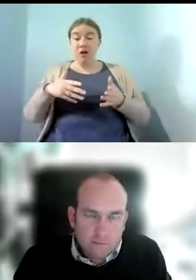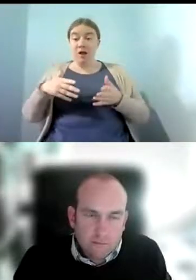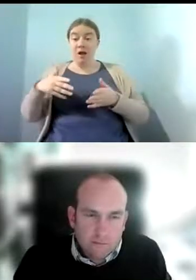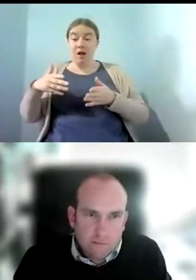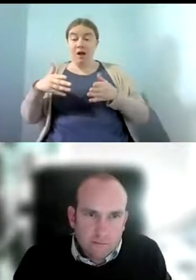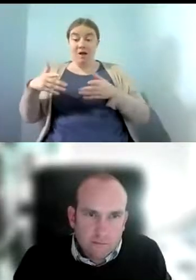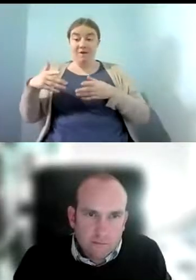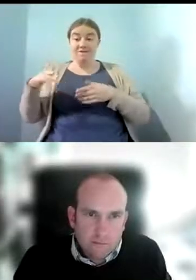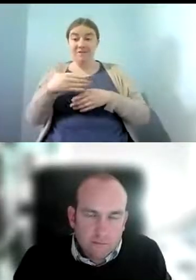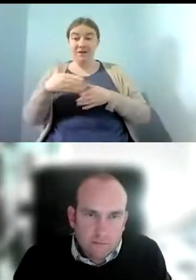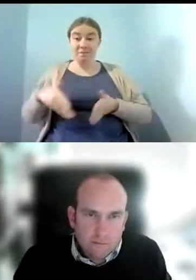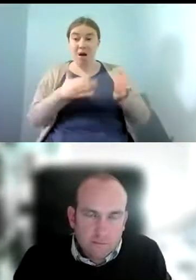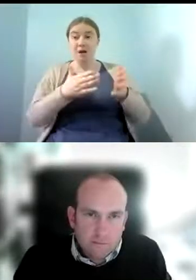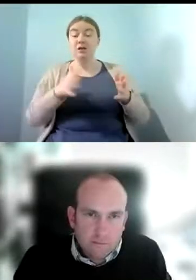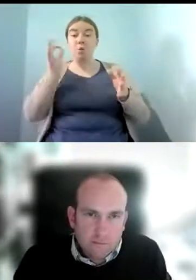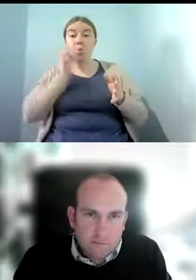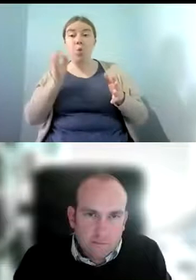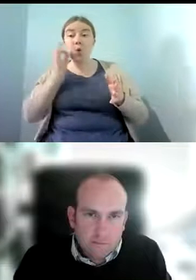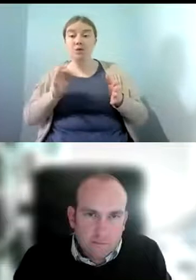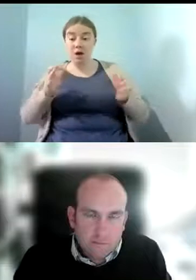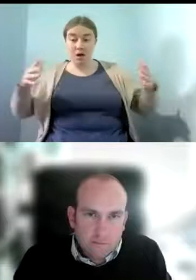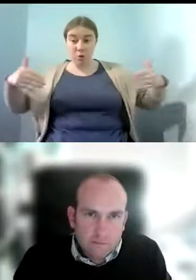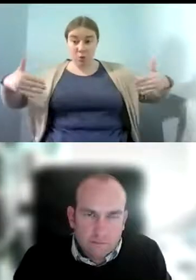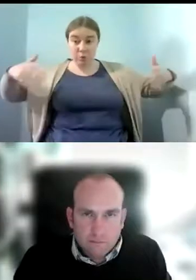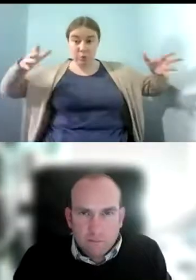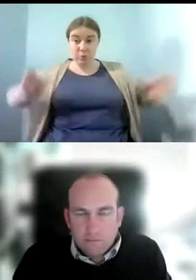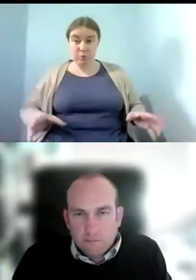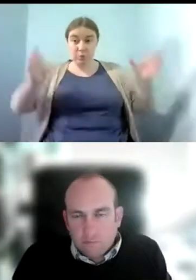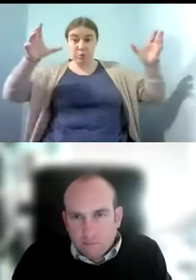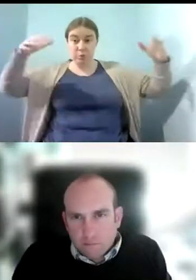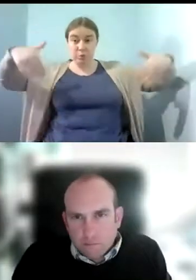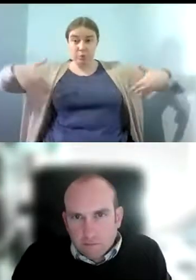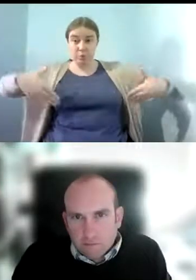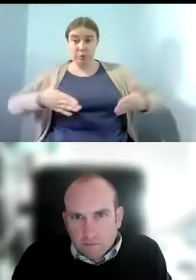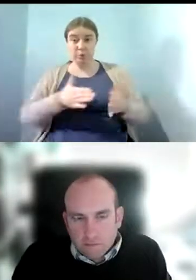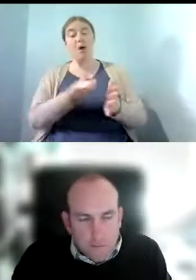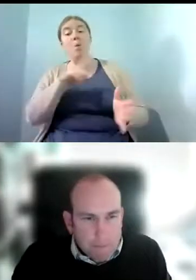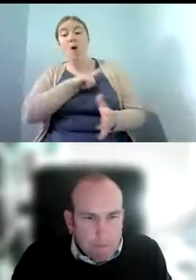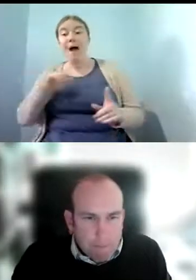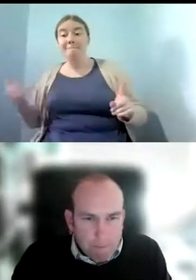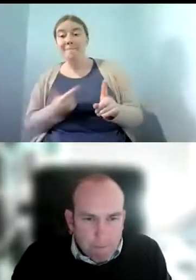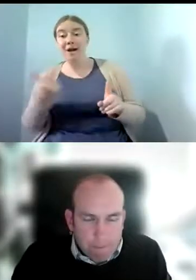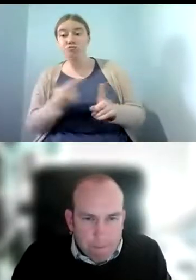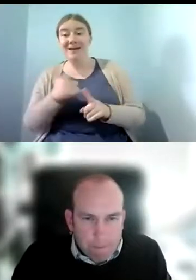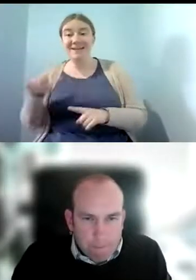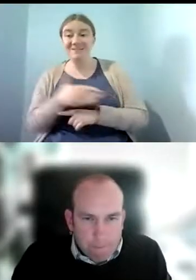a large volume of water that's because the fish migrating fish find the root by following the flow